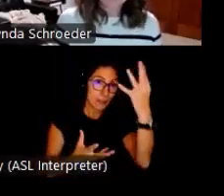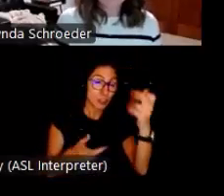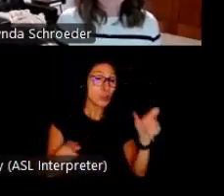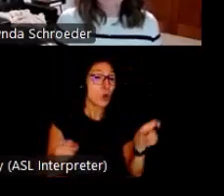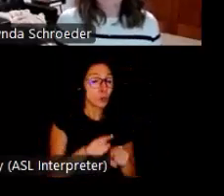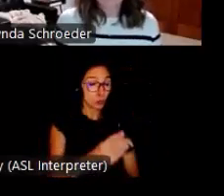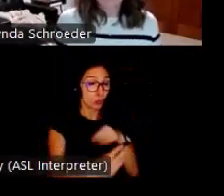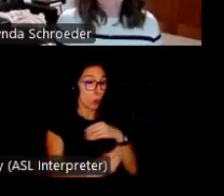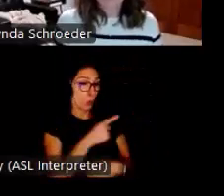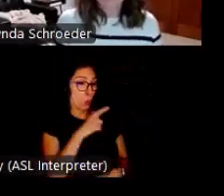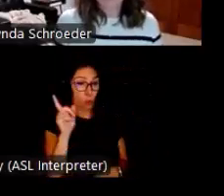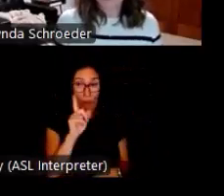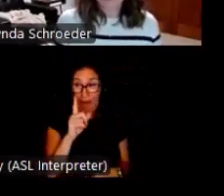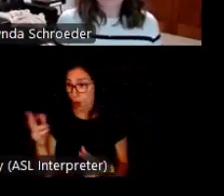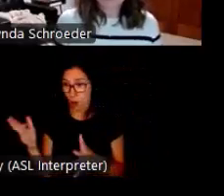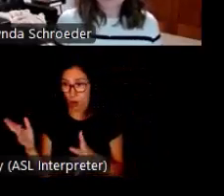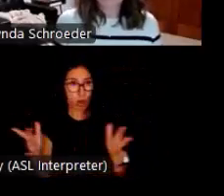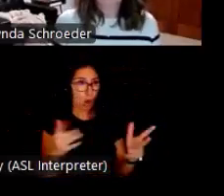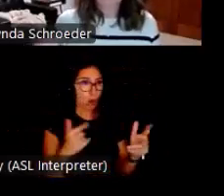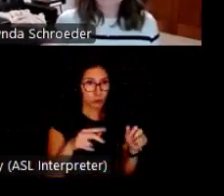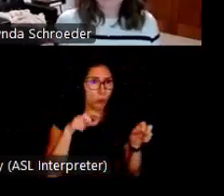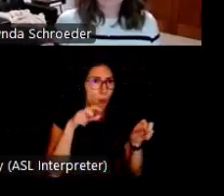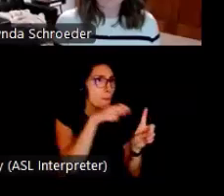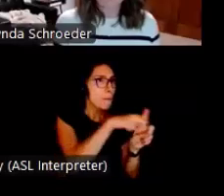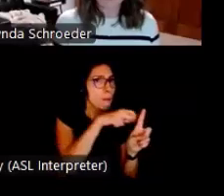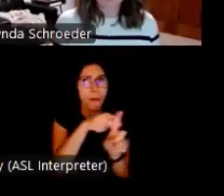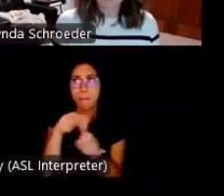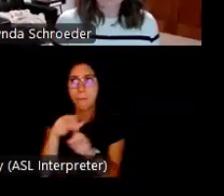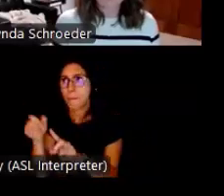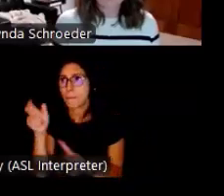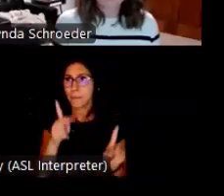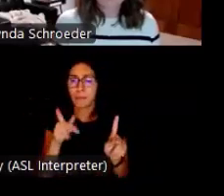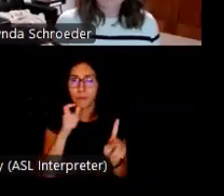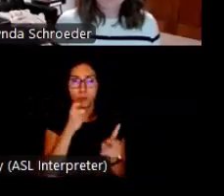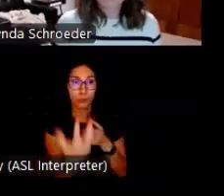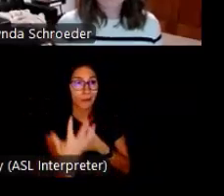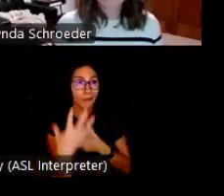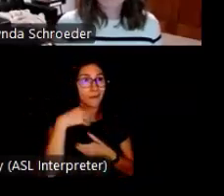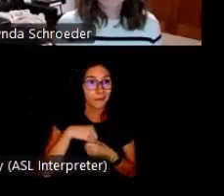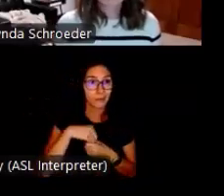people to participate in your work or consume your research.